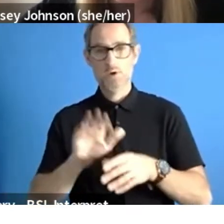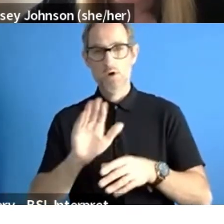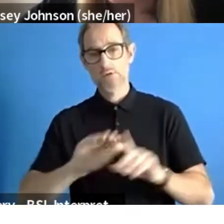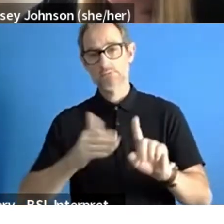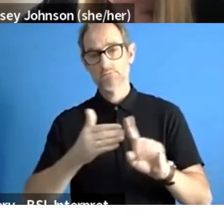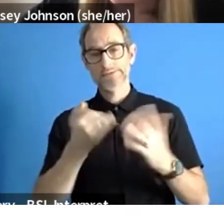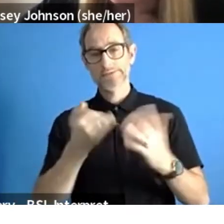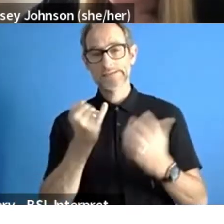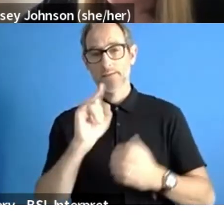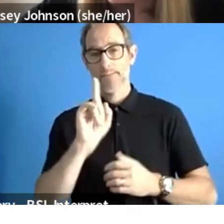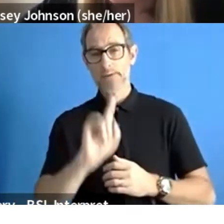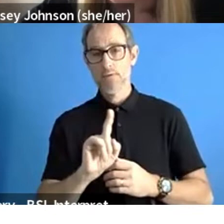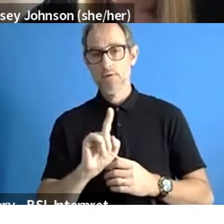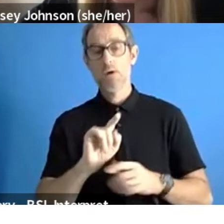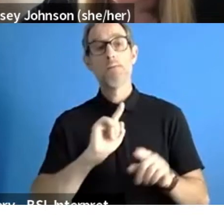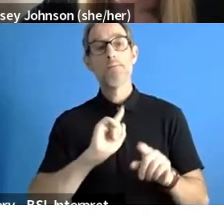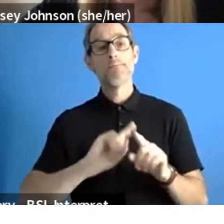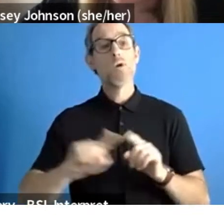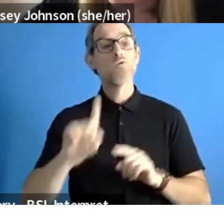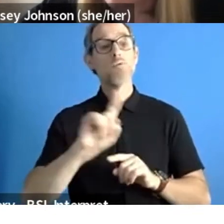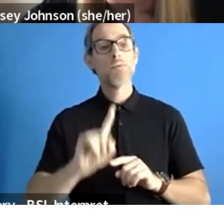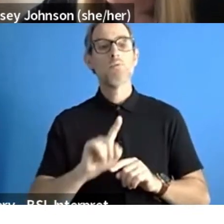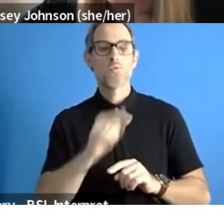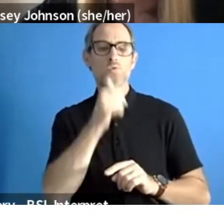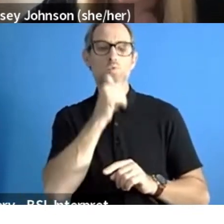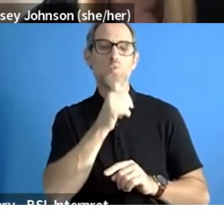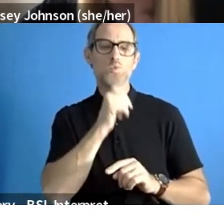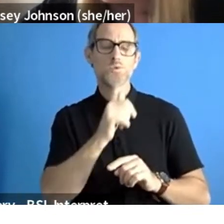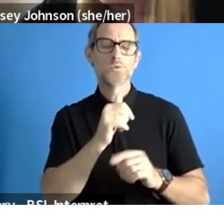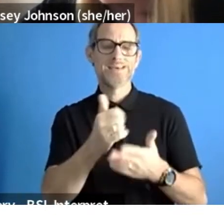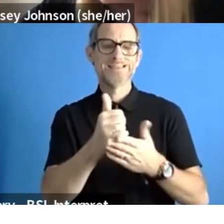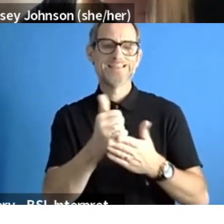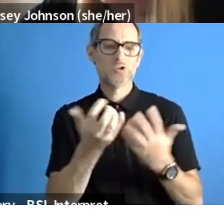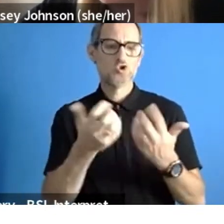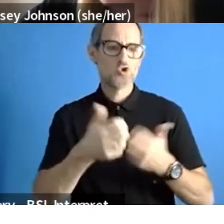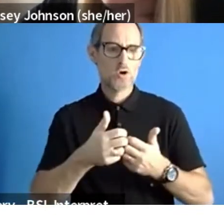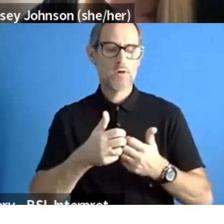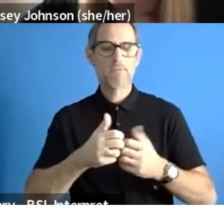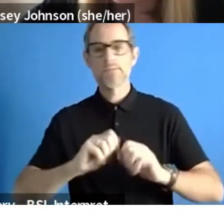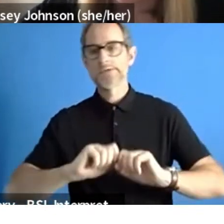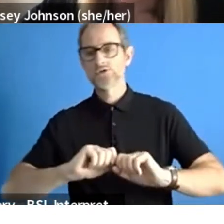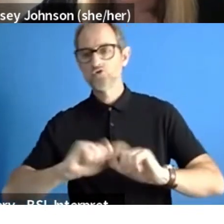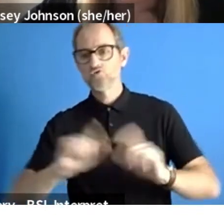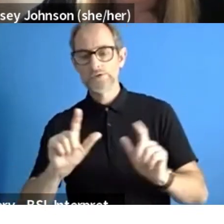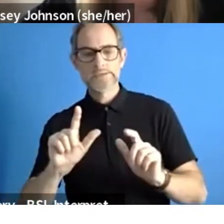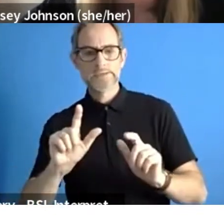particularly those who use assistive technologies like screen readers,